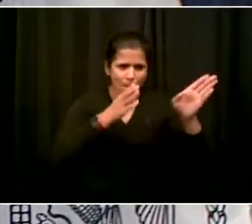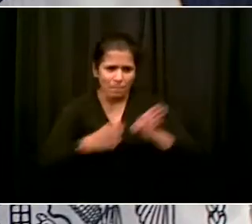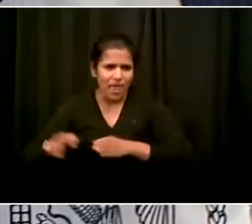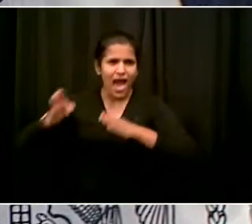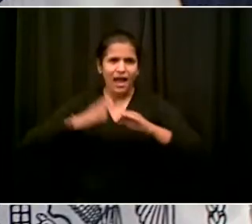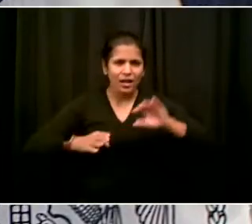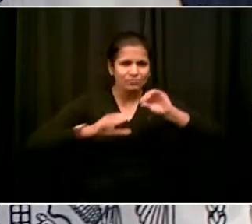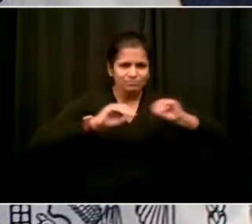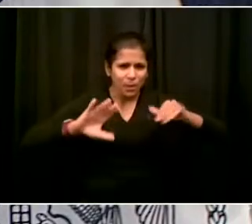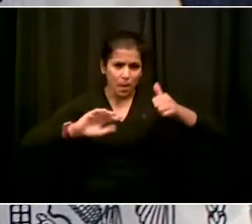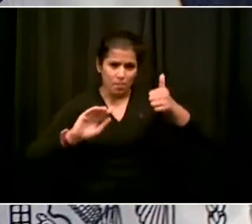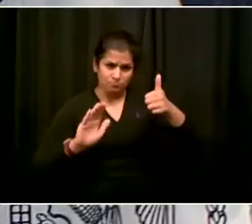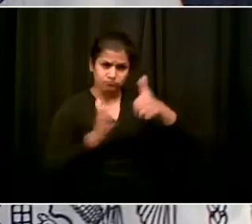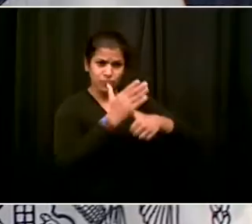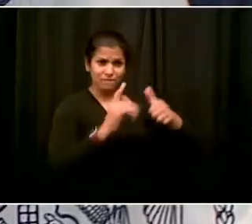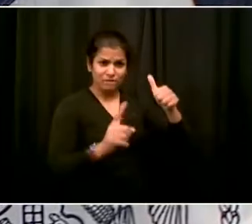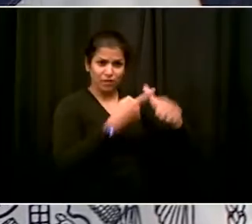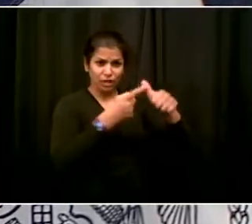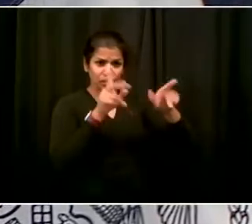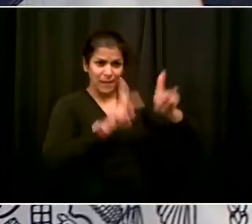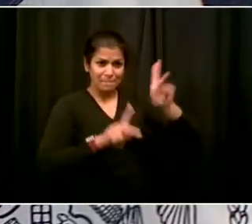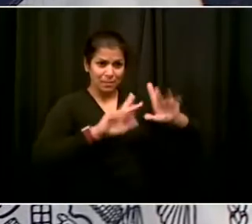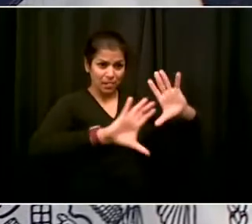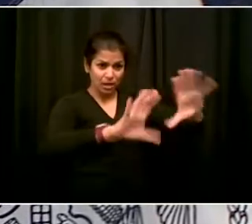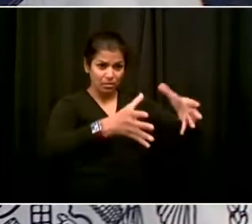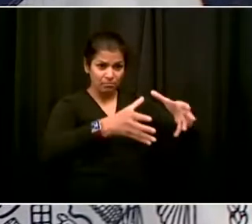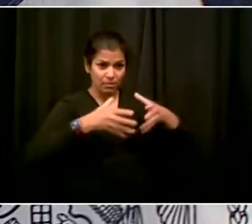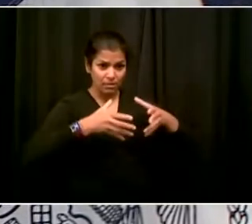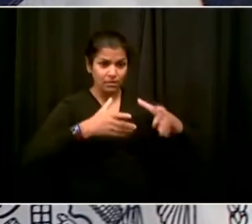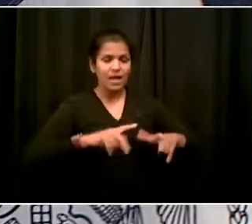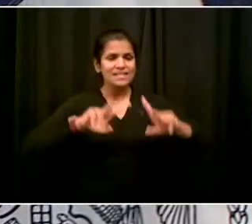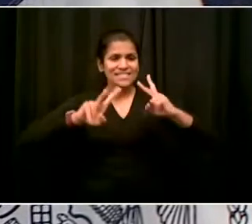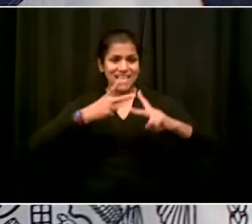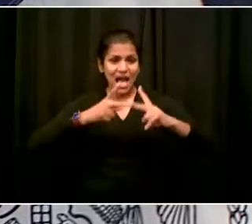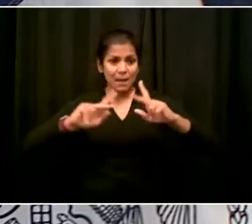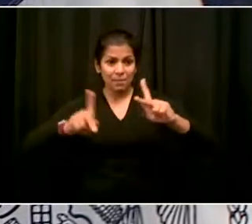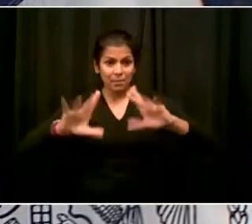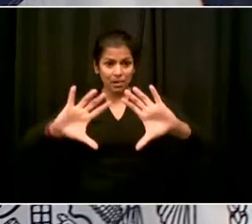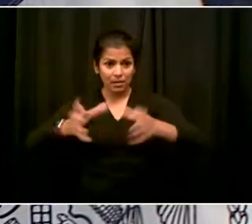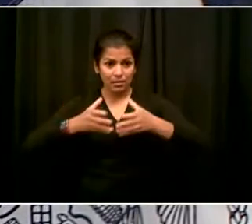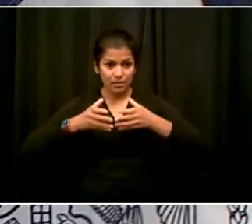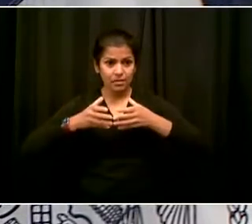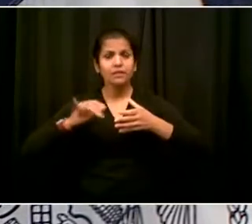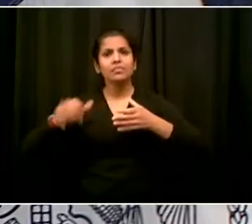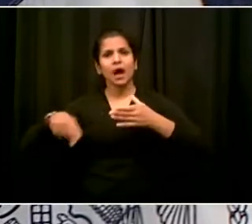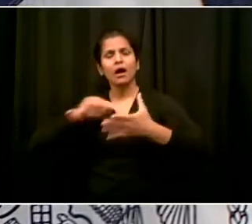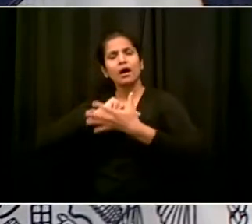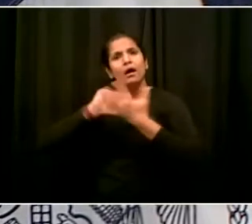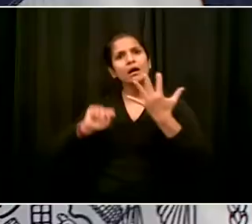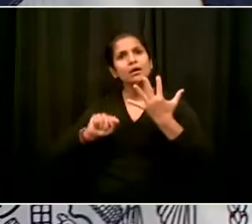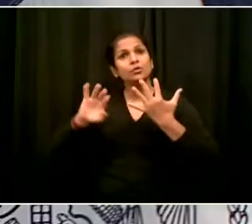WHAT WE ARE DOING RIGHT NOW, WE ARE WORKING THROUGH THE PRIORITIZATION SCHEMA AND WE